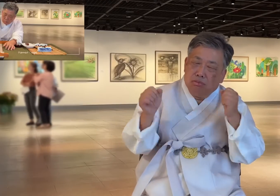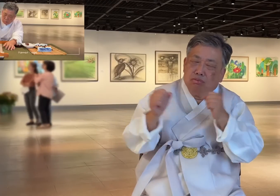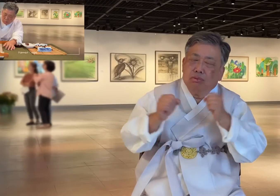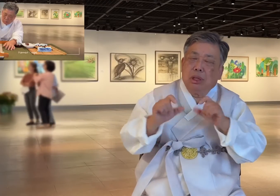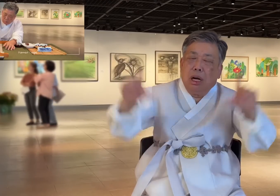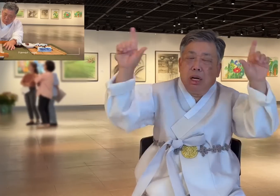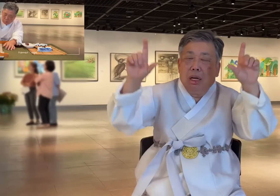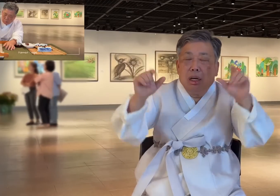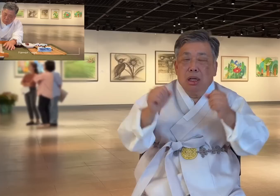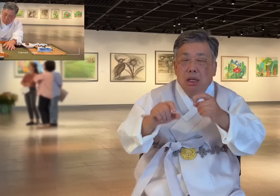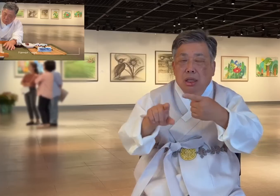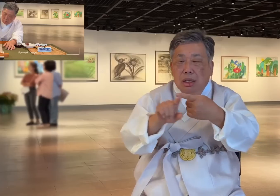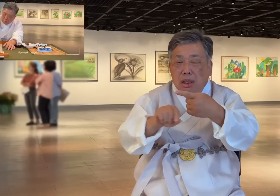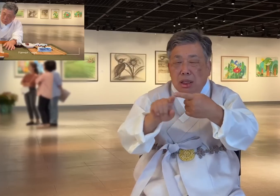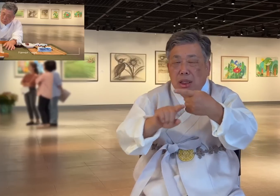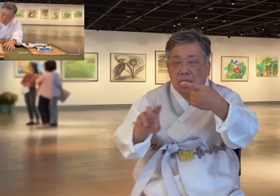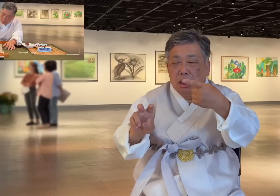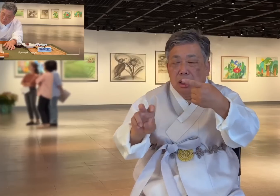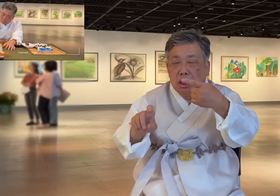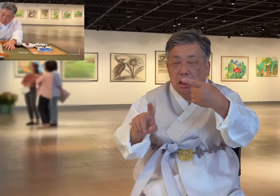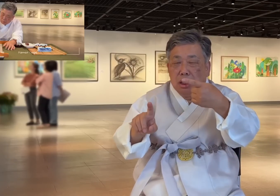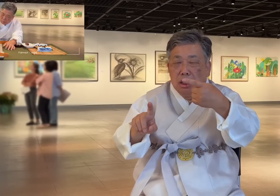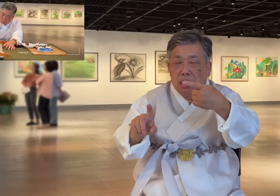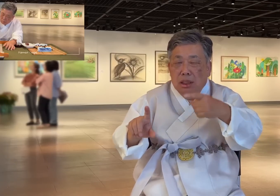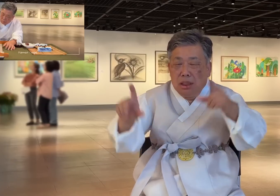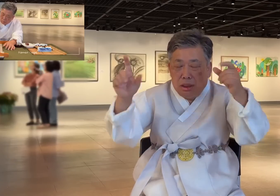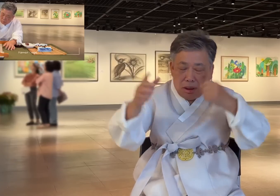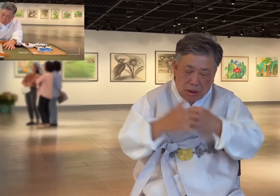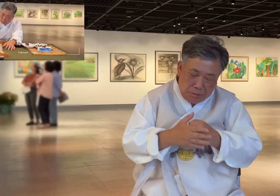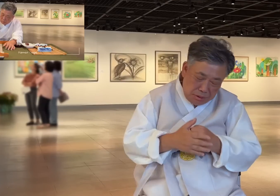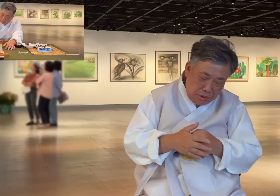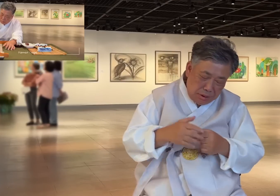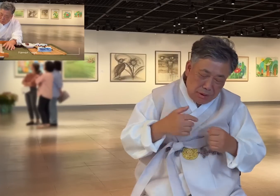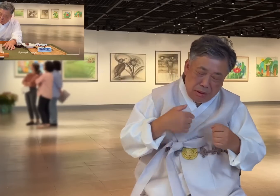On January 21st, a cold winter day,